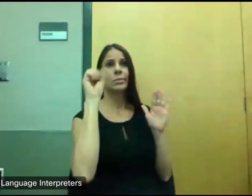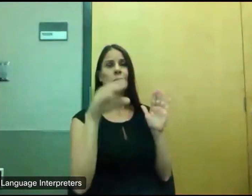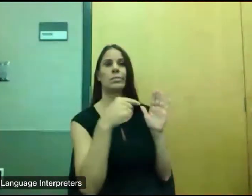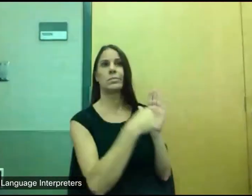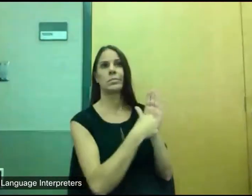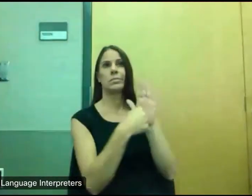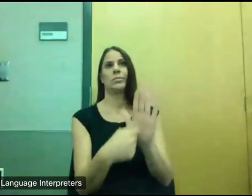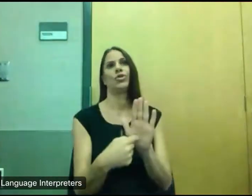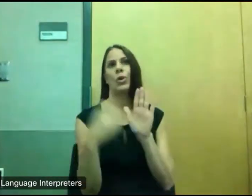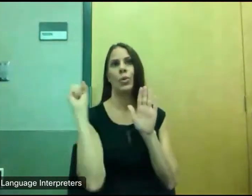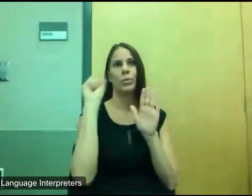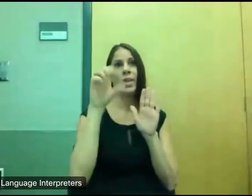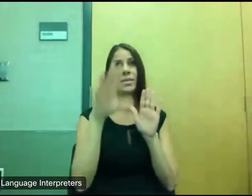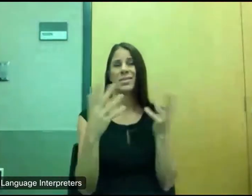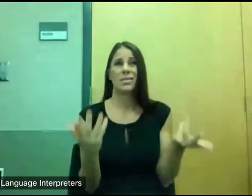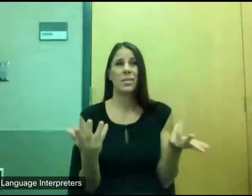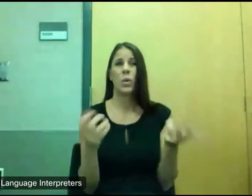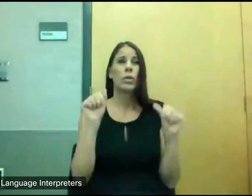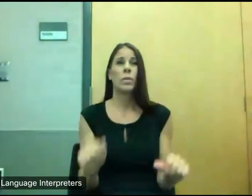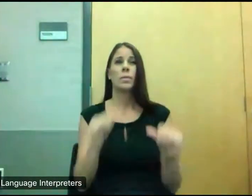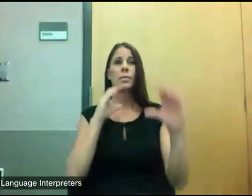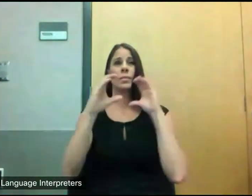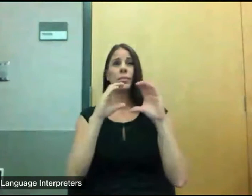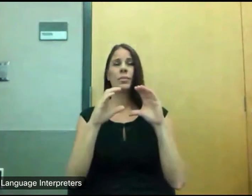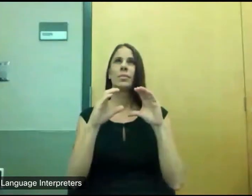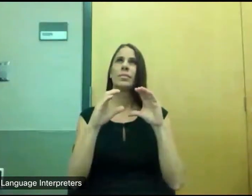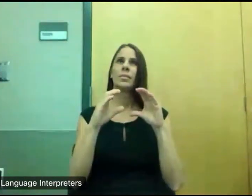communicate some of the strength of the science.624 "Texas Public Health Summit" (4113925120)